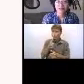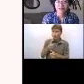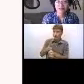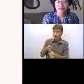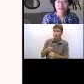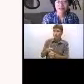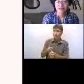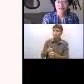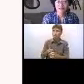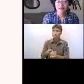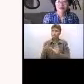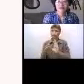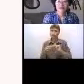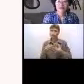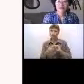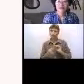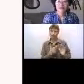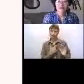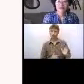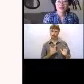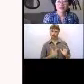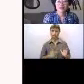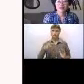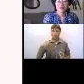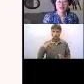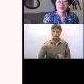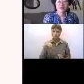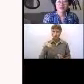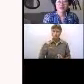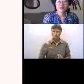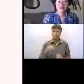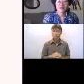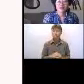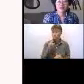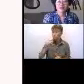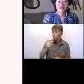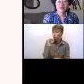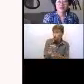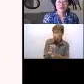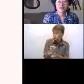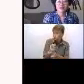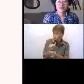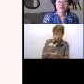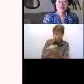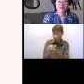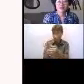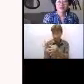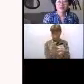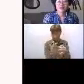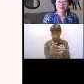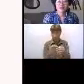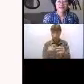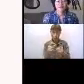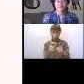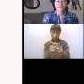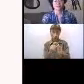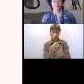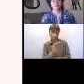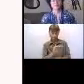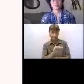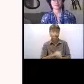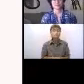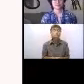is part of it. Yeah, for sure. And if you're going to Google that's also